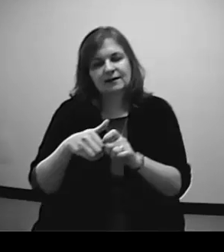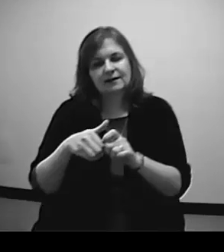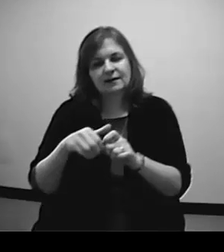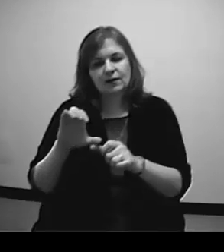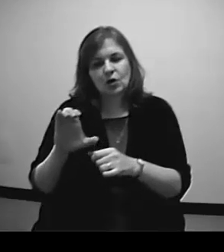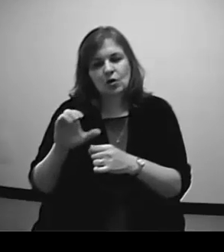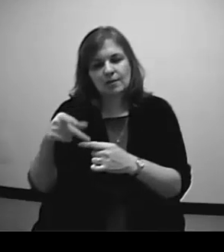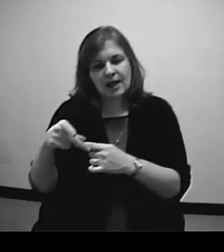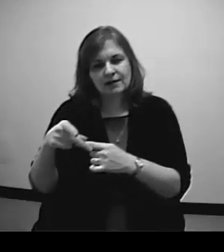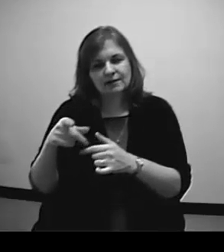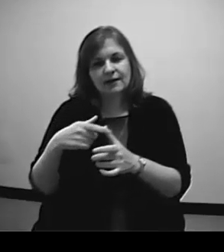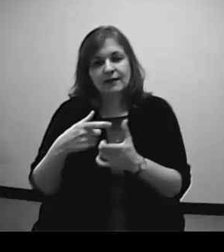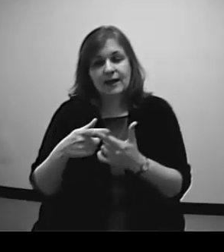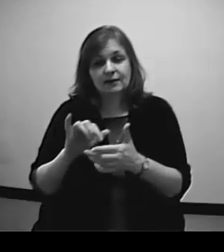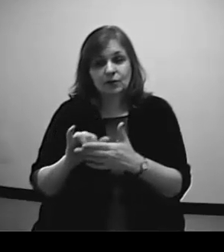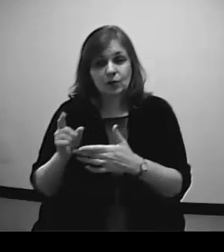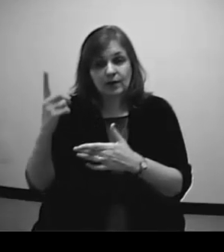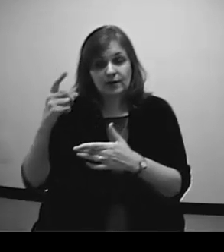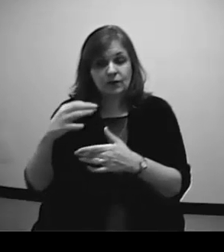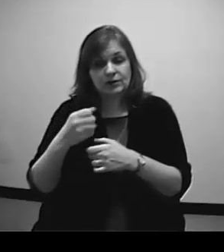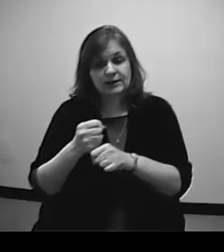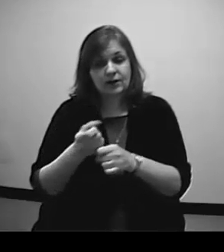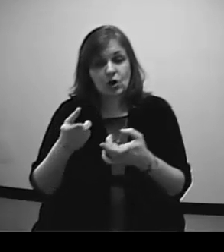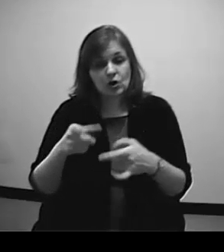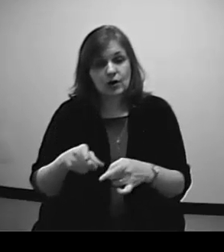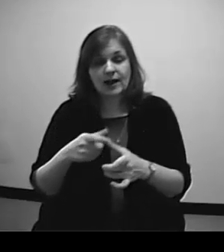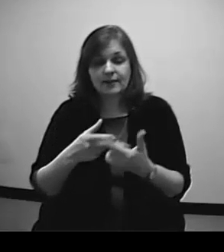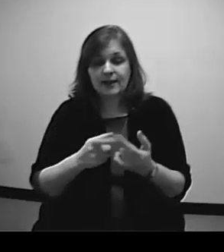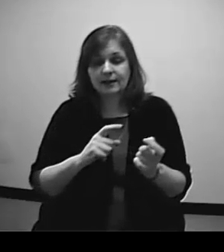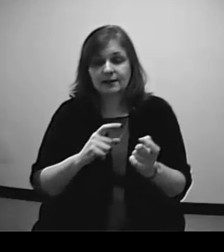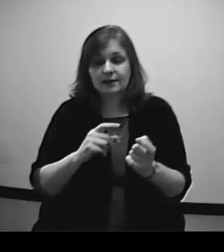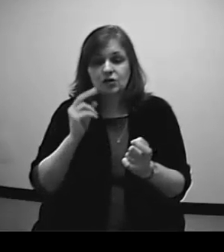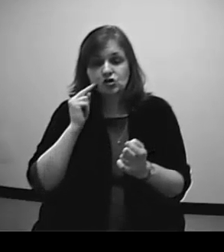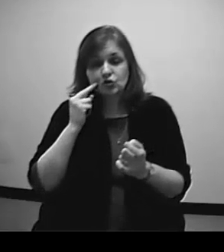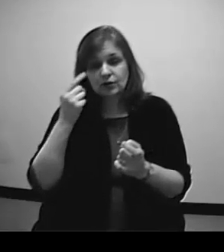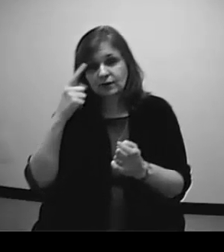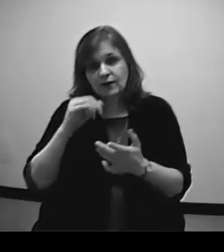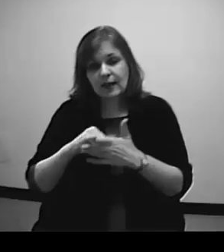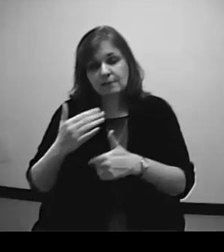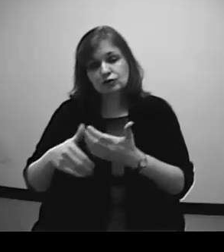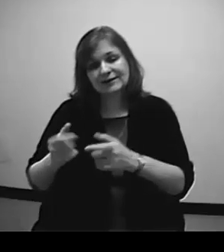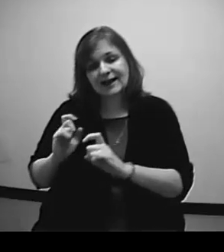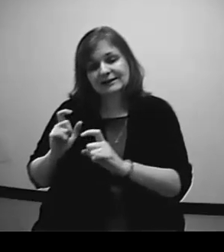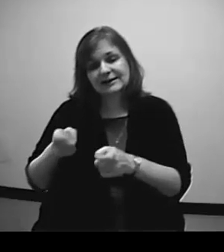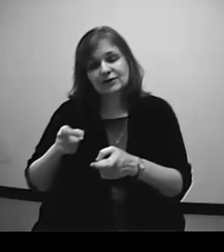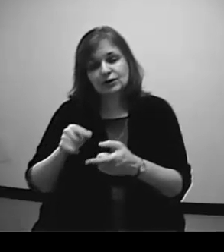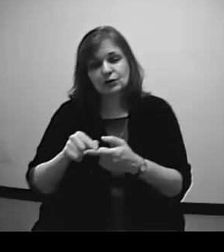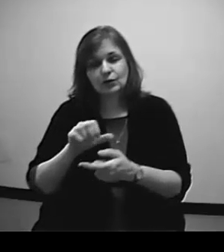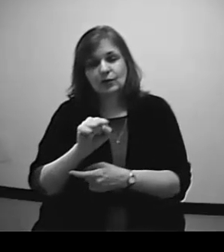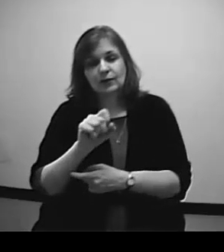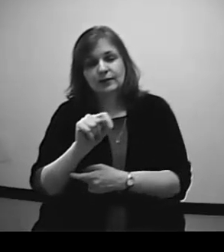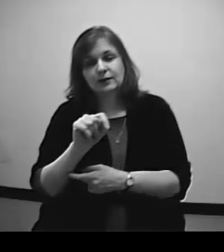in which photosynthesis can occur - and deliver all the nutrients that are needed for that process - and it will help us to transport